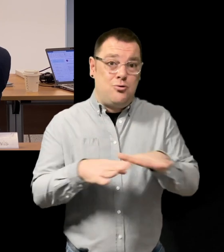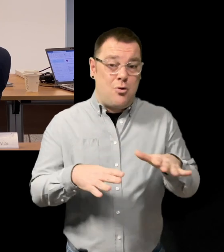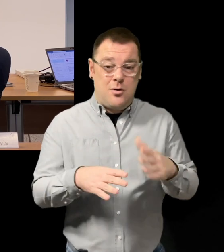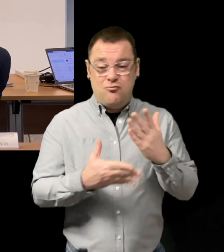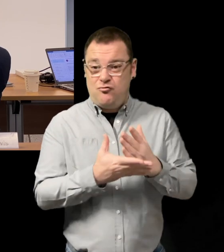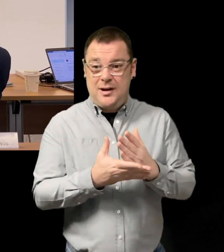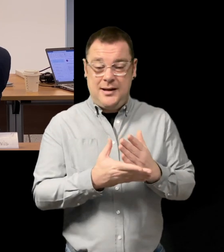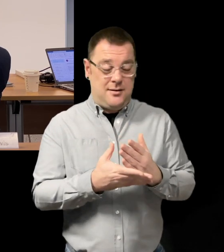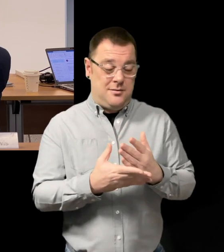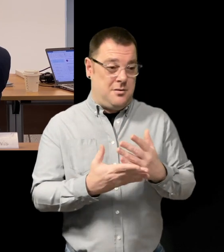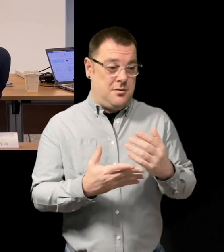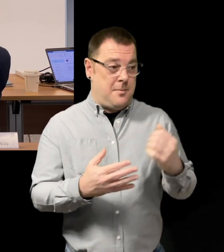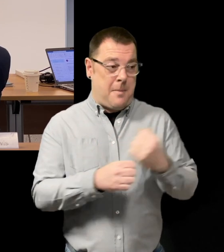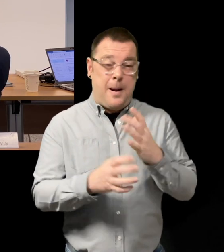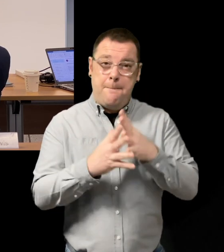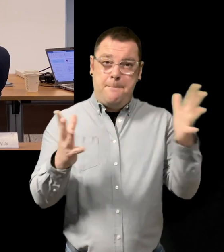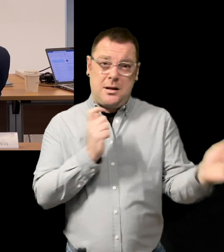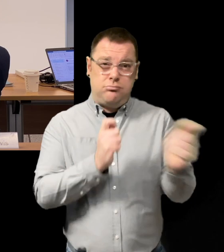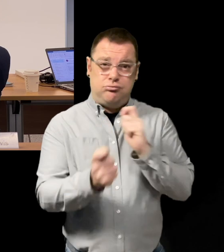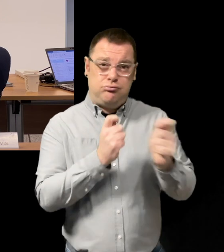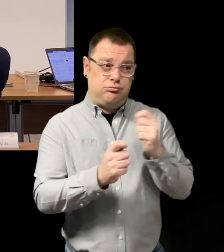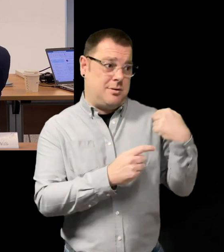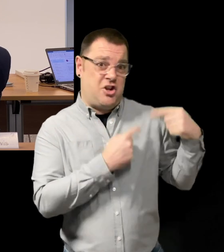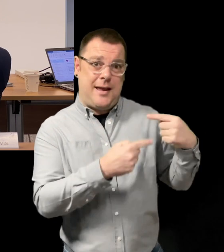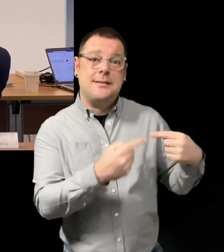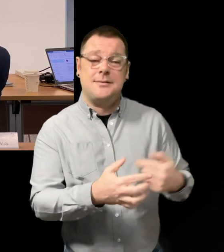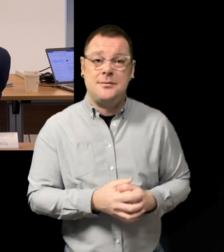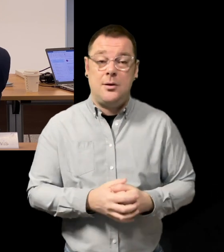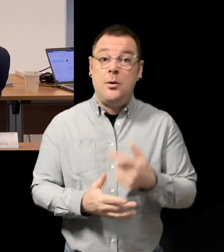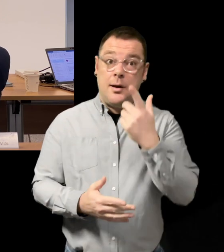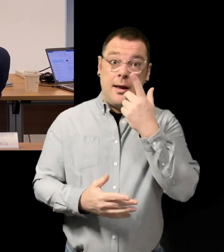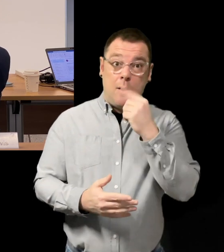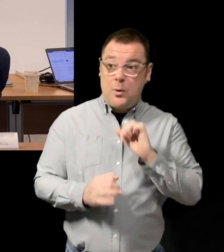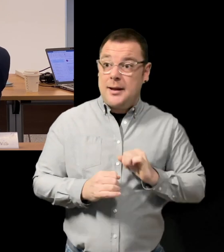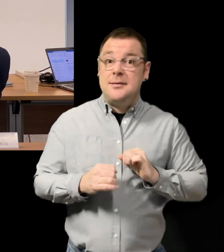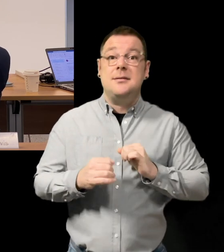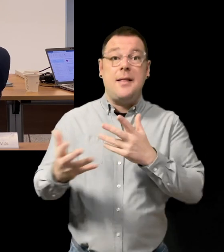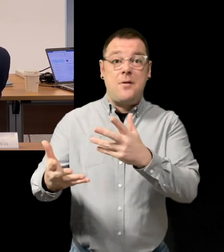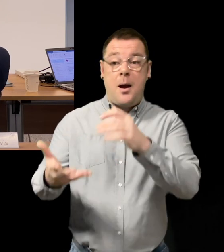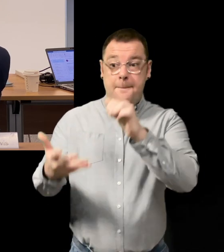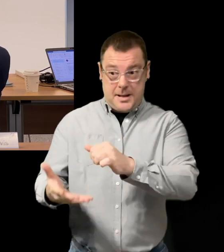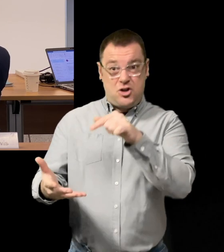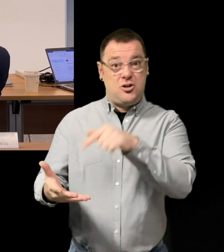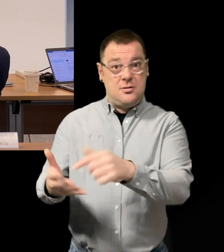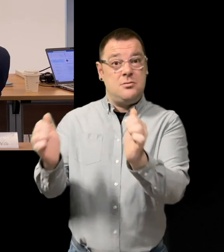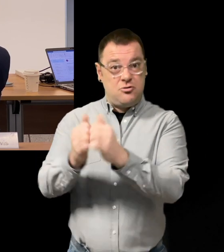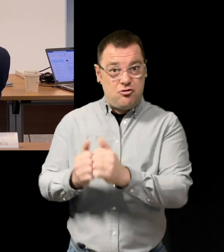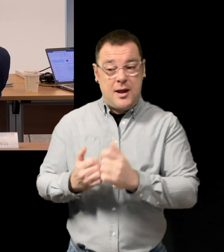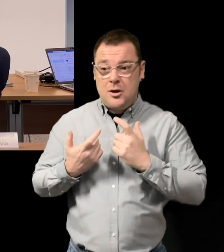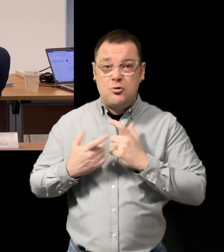on such radical transformation in recent years. We can deliver this budget and its continued investments in our services